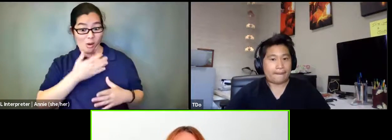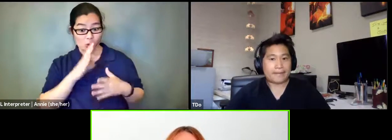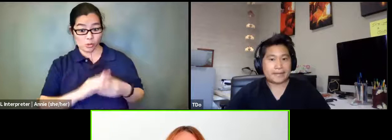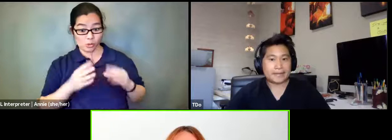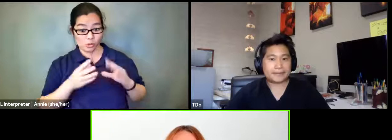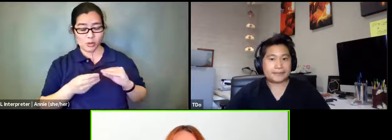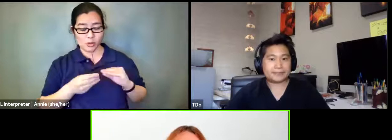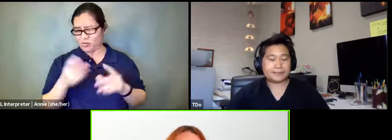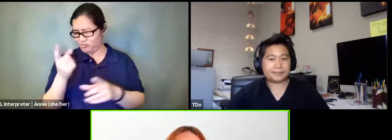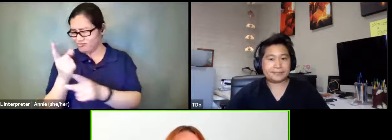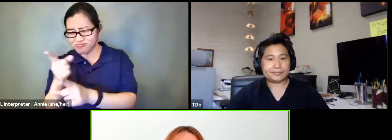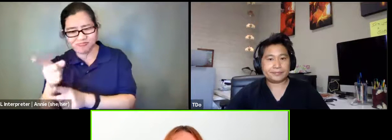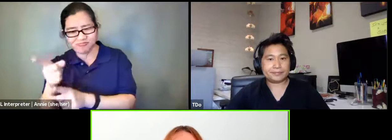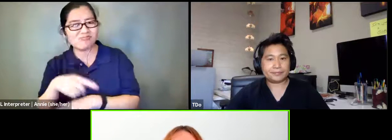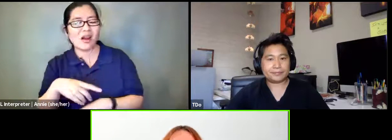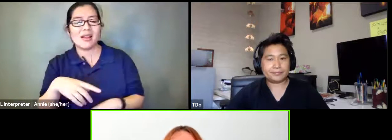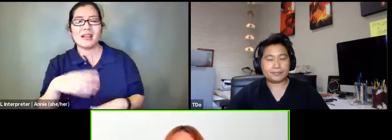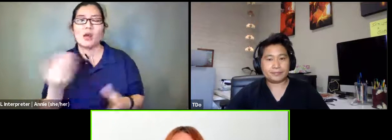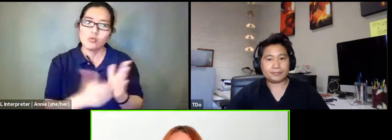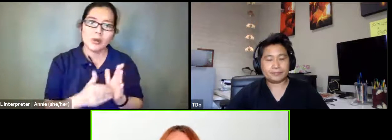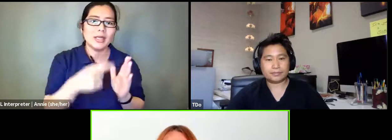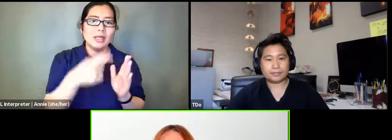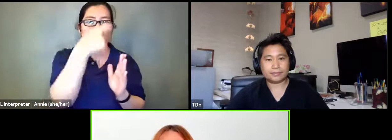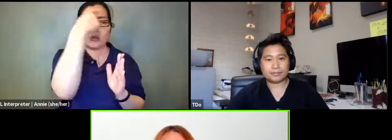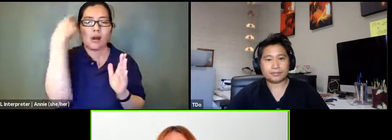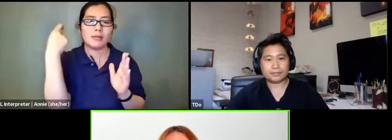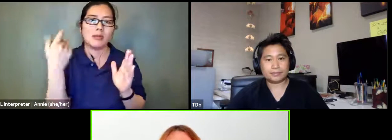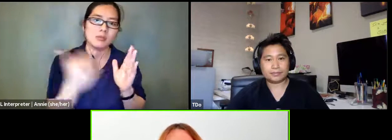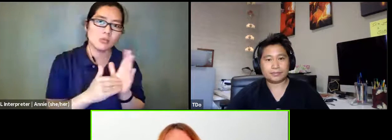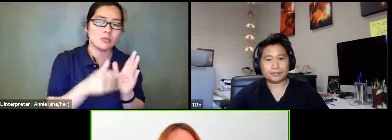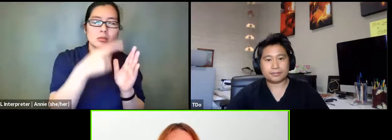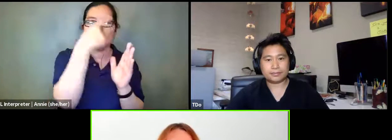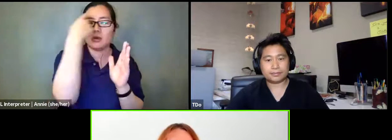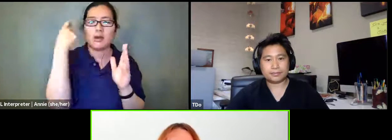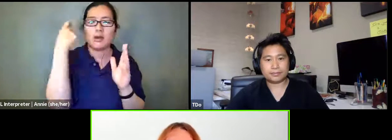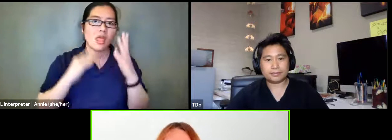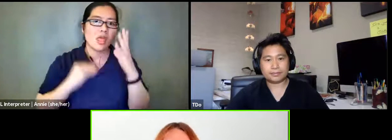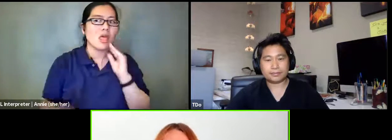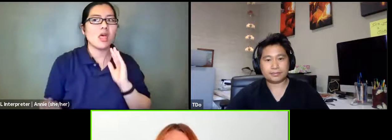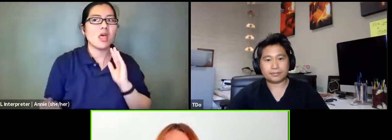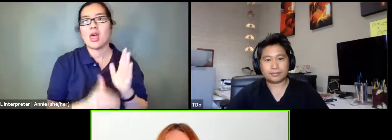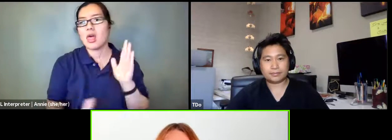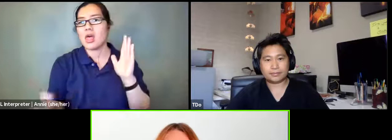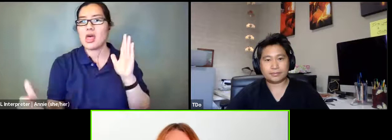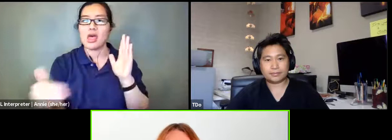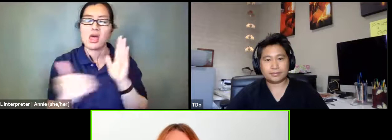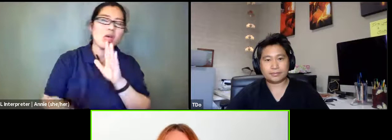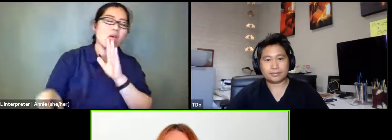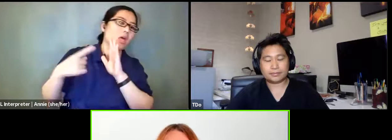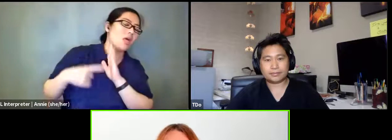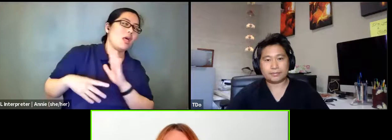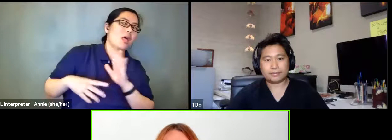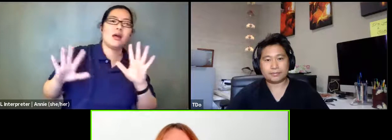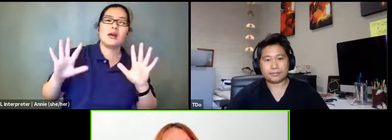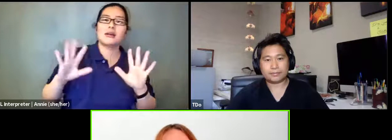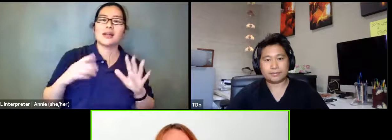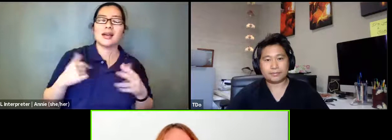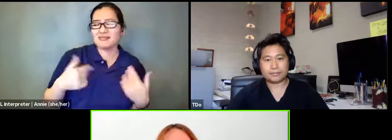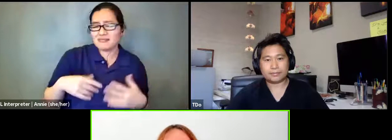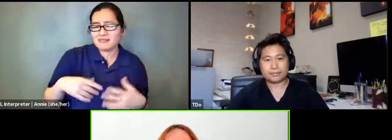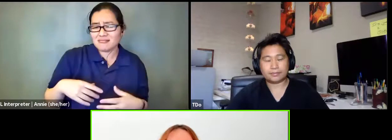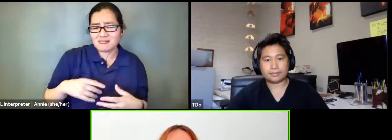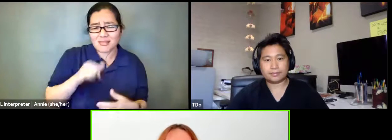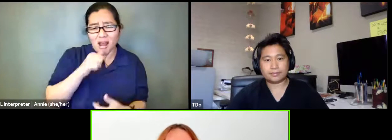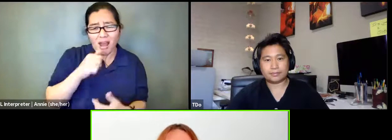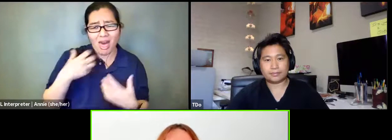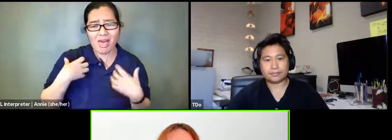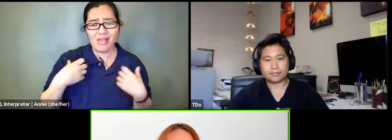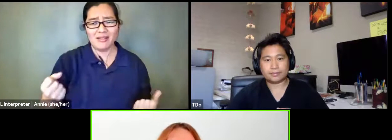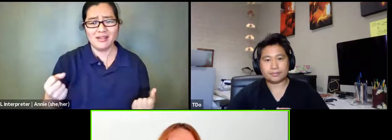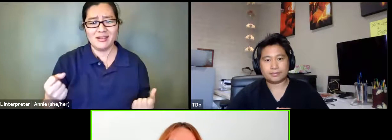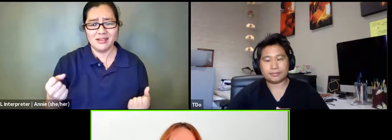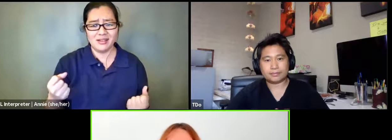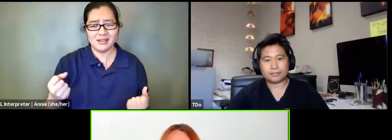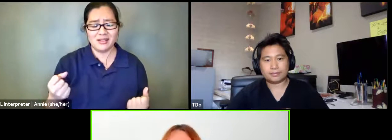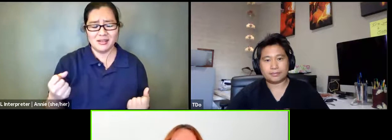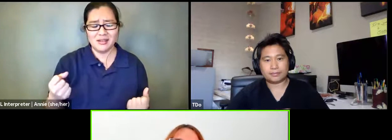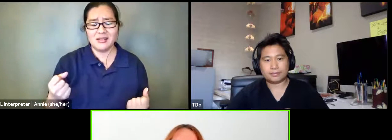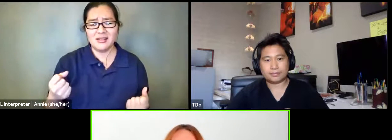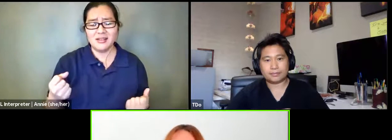think sometimes people don't understand that. It is not healthy. You have to re-energize,